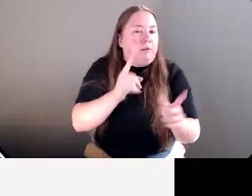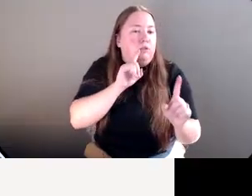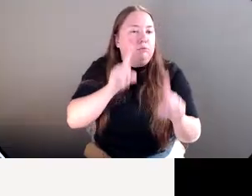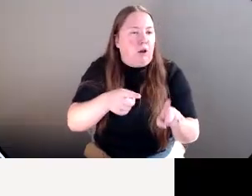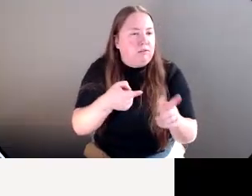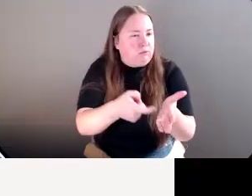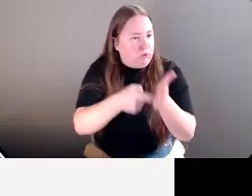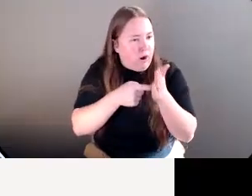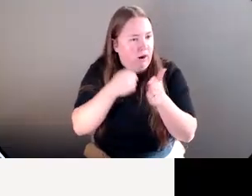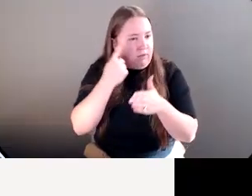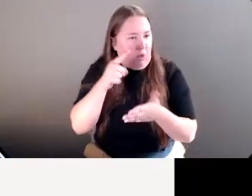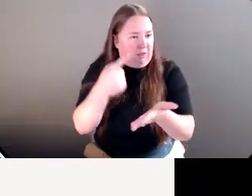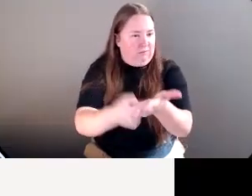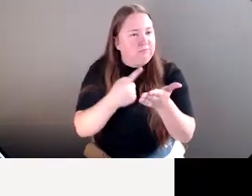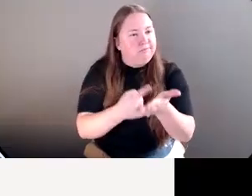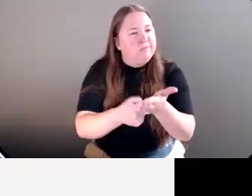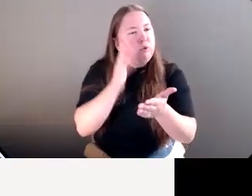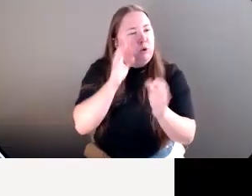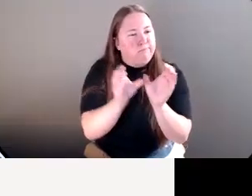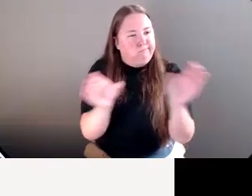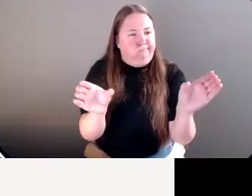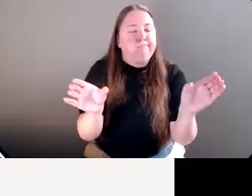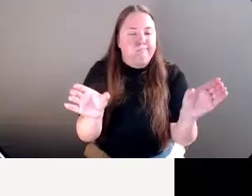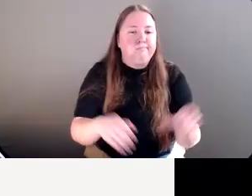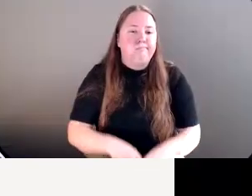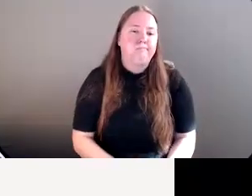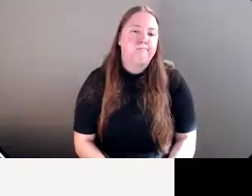It's going to break it up separately, and once a student has completed